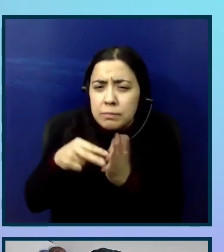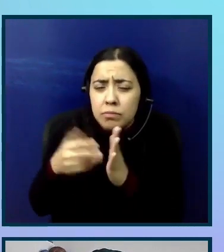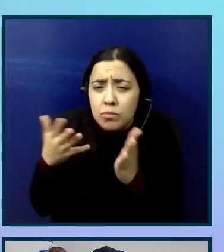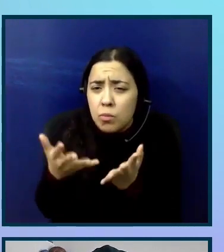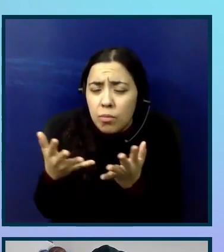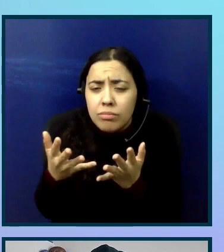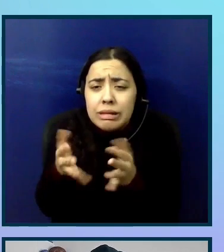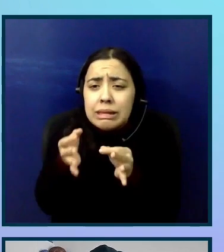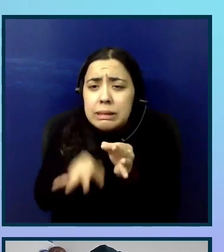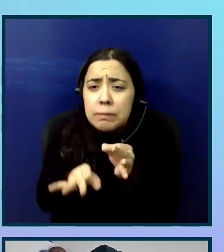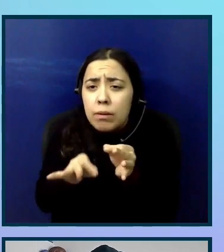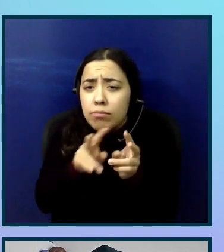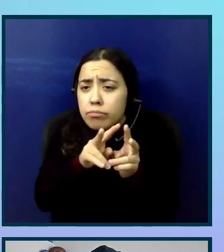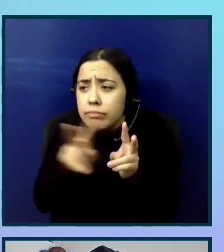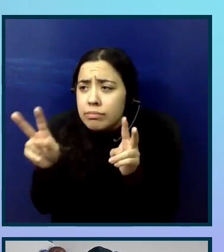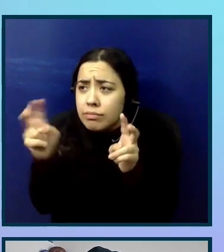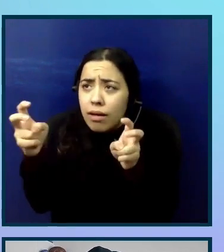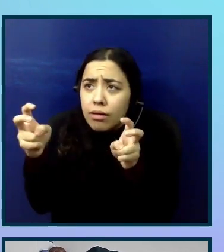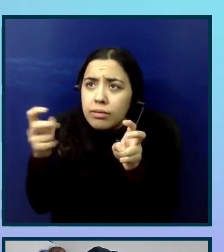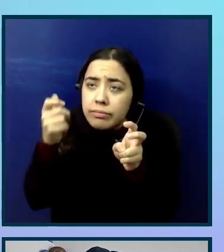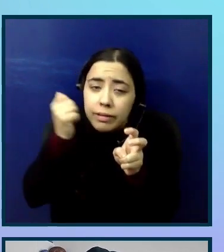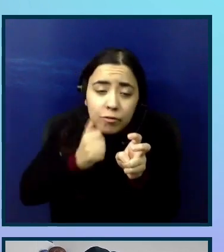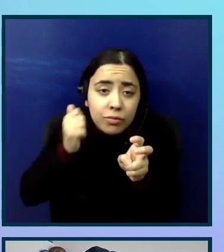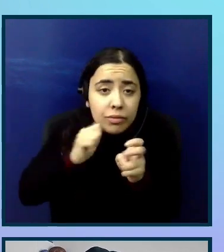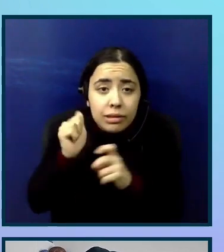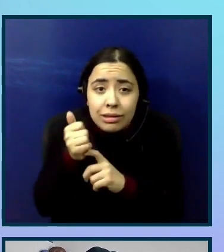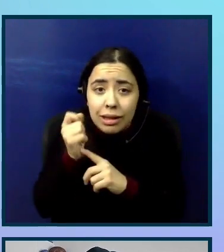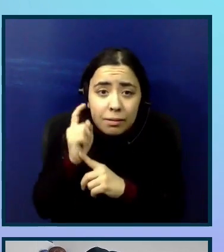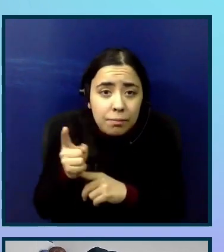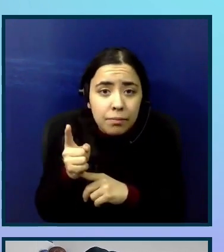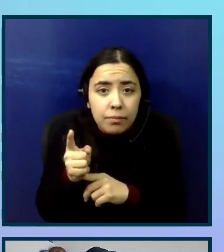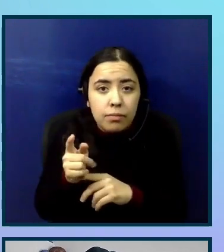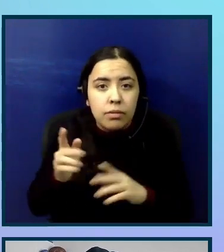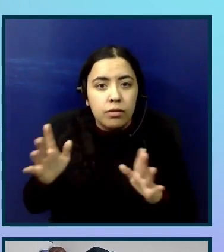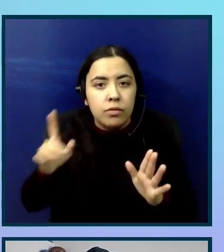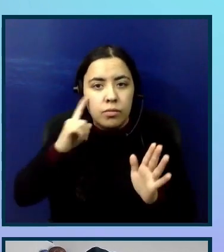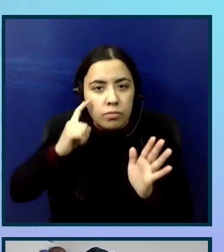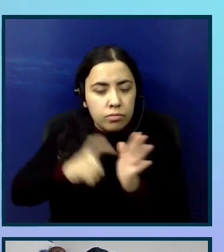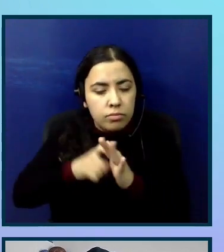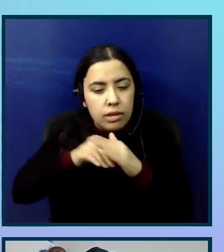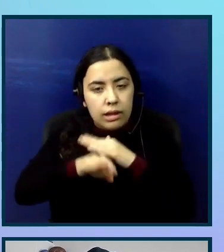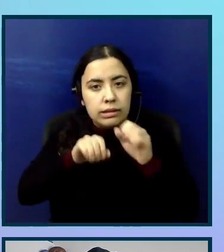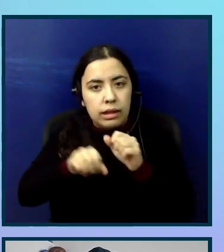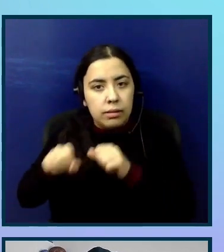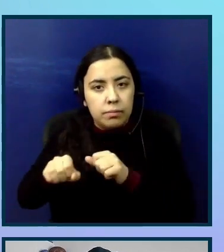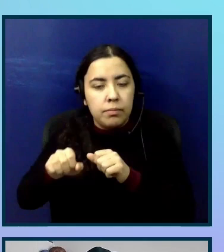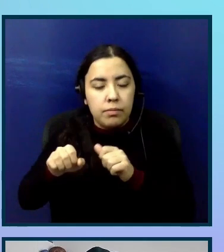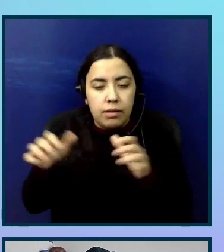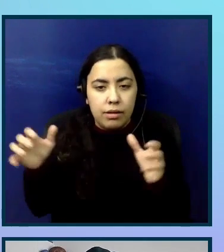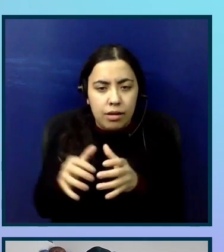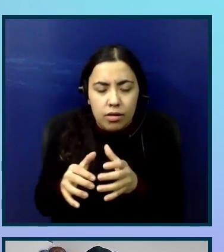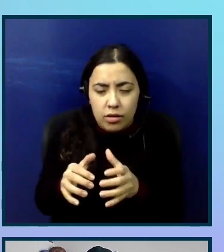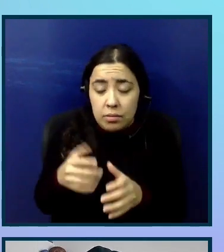I know some of you on here are going to be like there is no way this works. 10 minutes is like nothing.